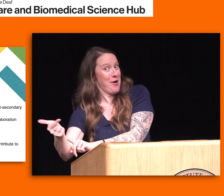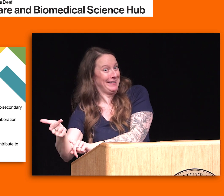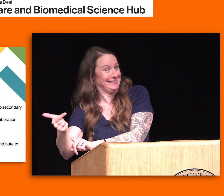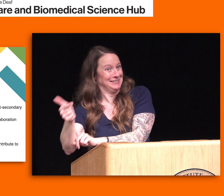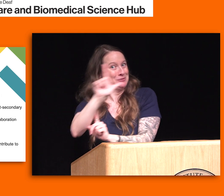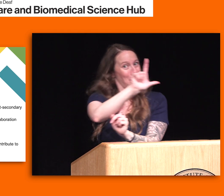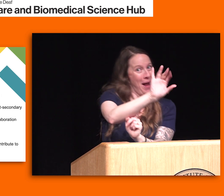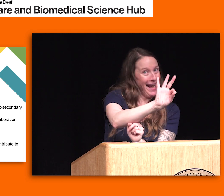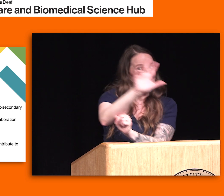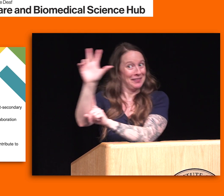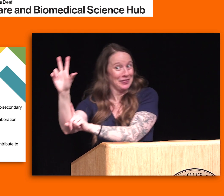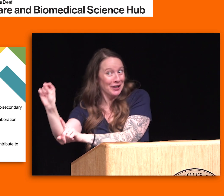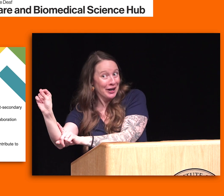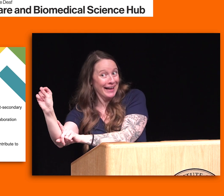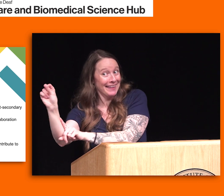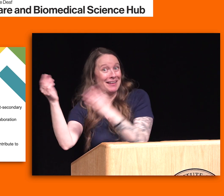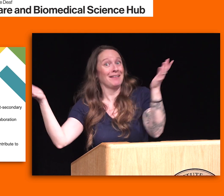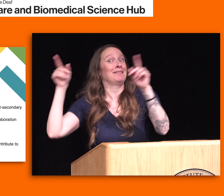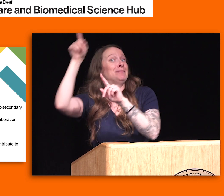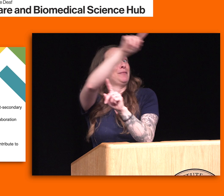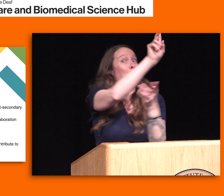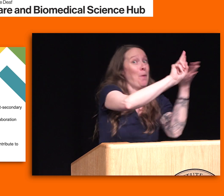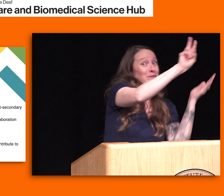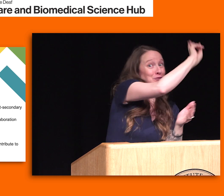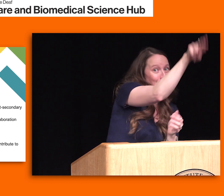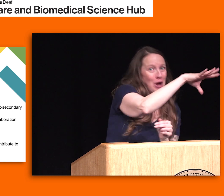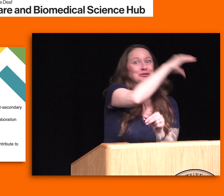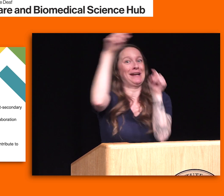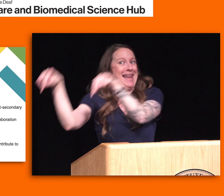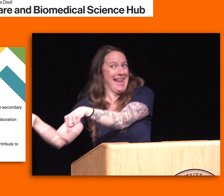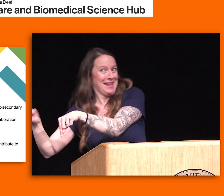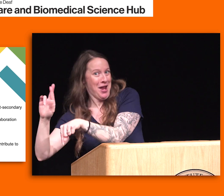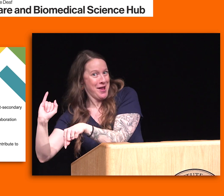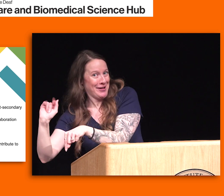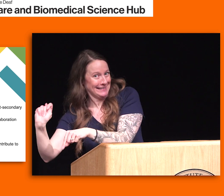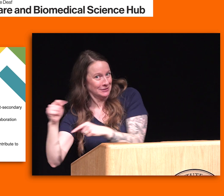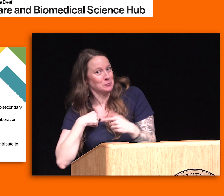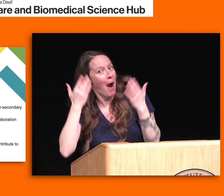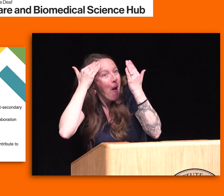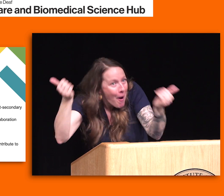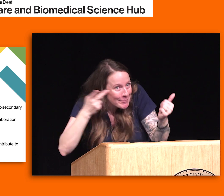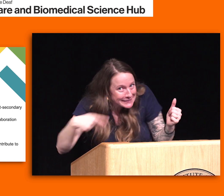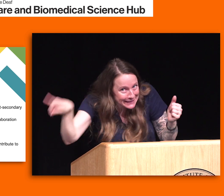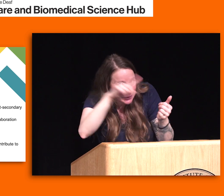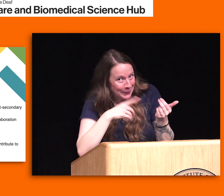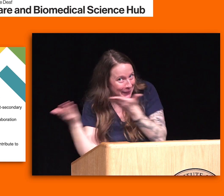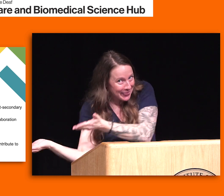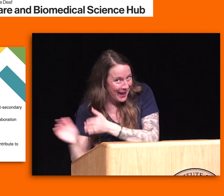It's happening again this August 29th and 30th. The first day is at U of R, the second day is here at RIT.